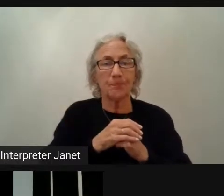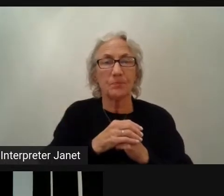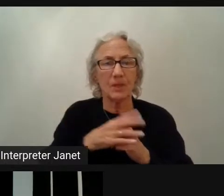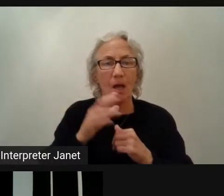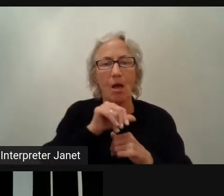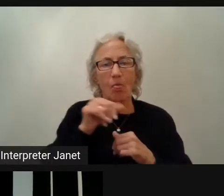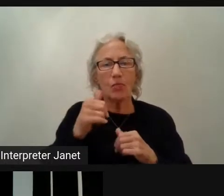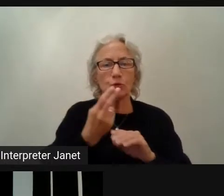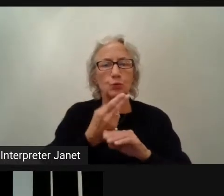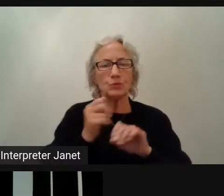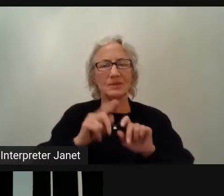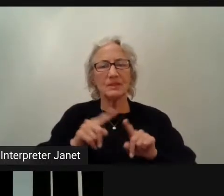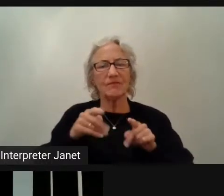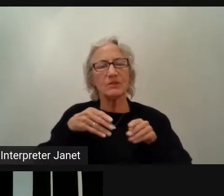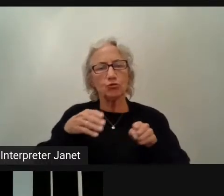for one strategy and use that.